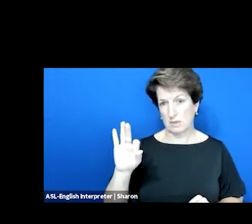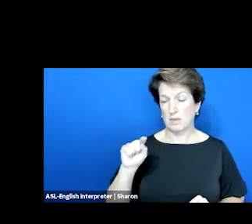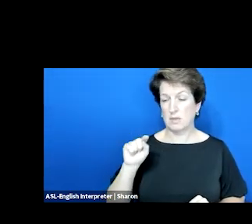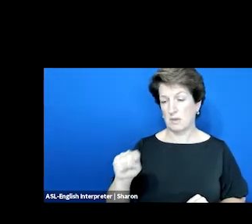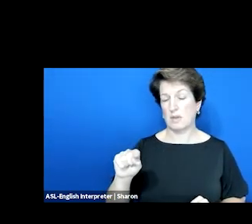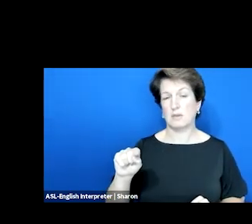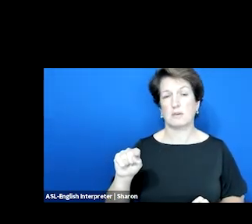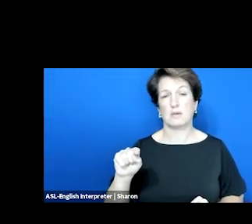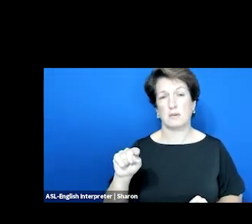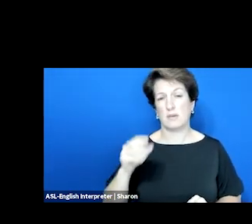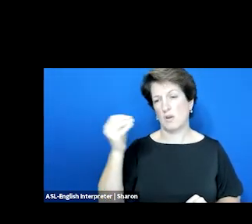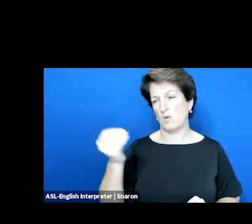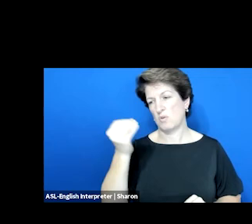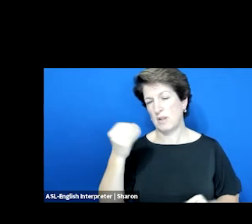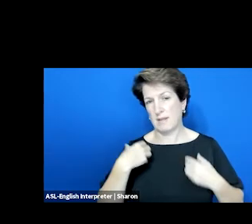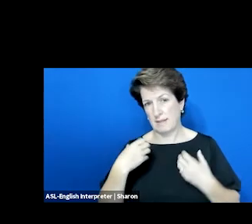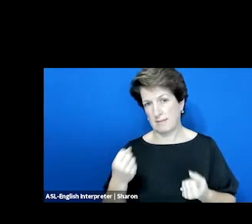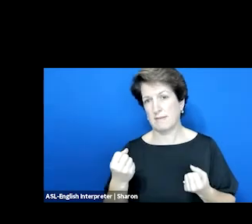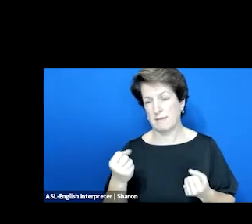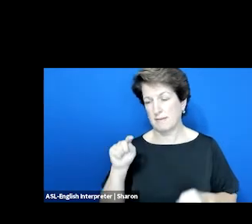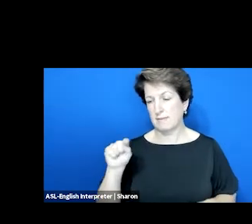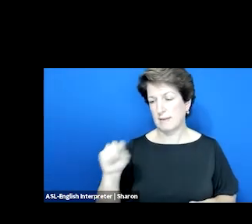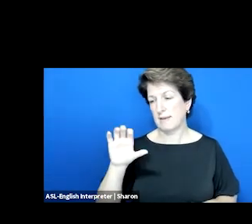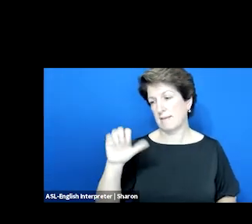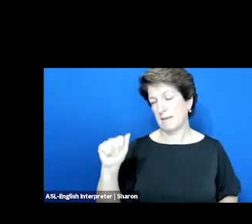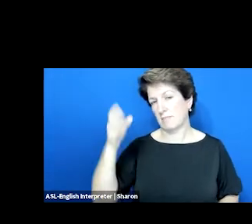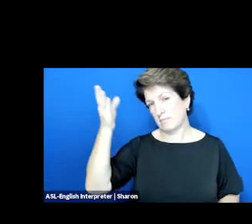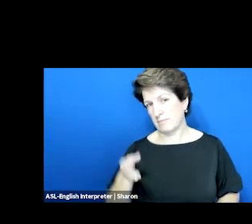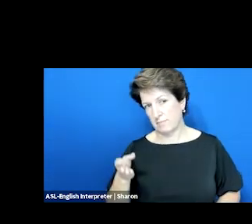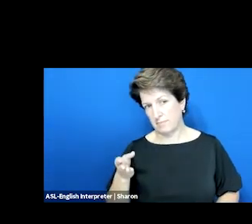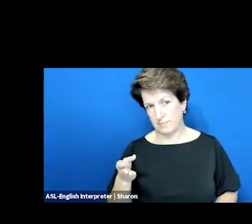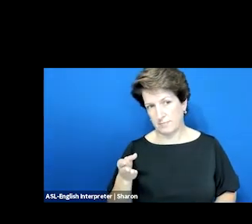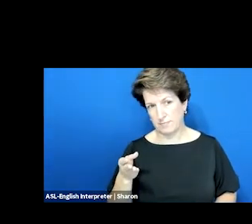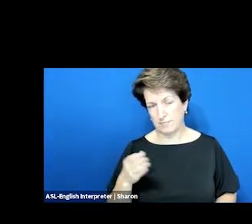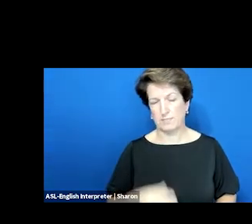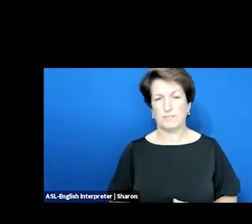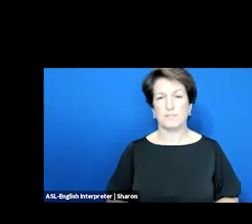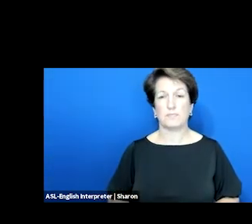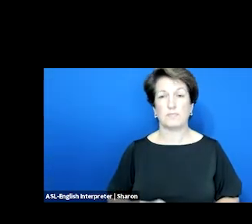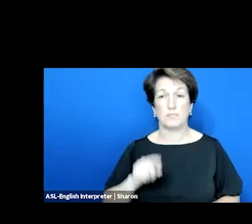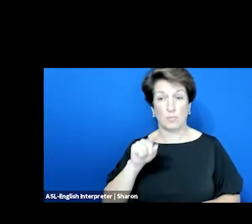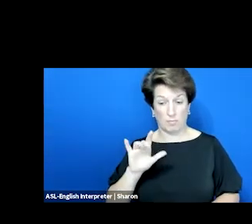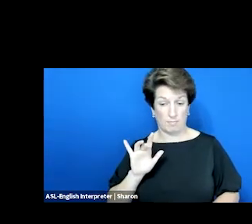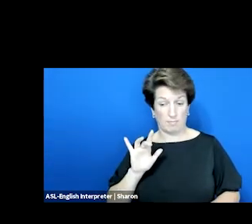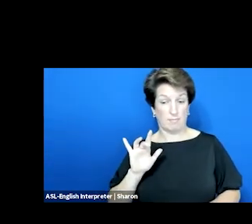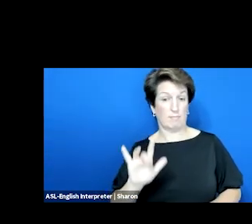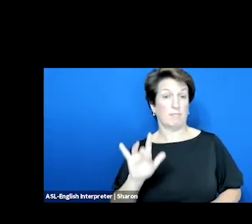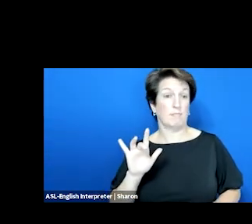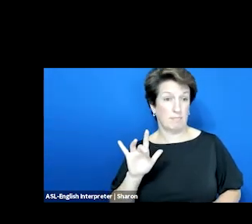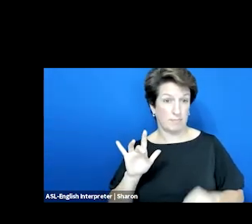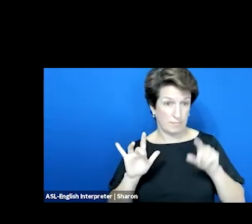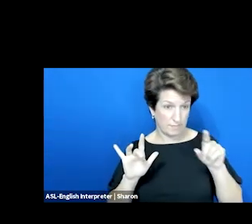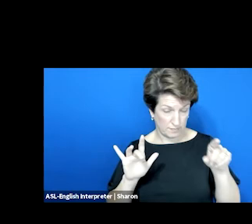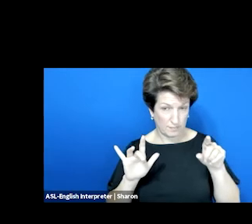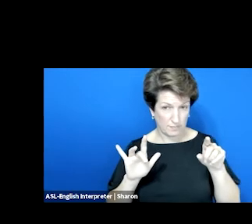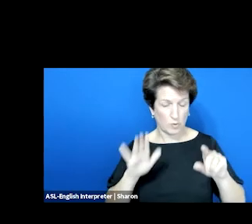receipt with a QR code? So the first way, step one, you could go online if you have